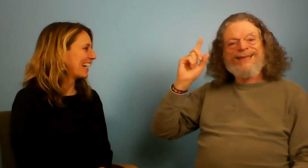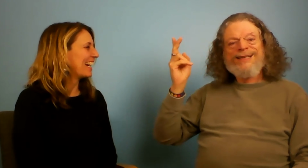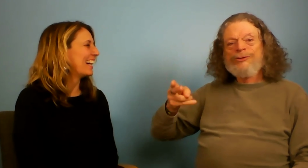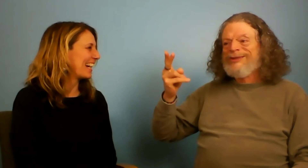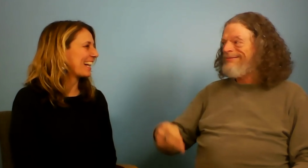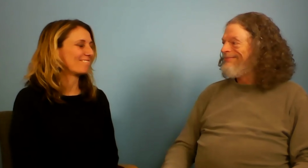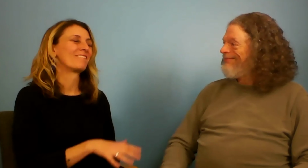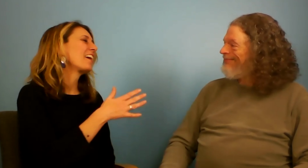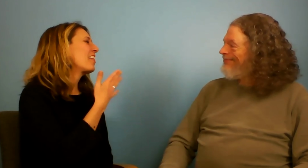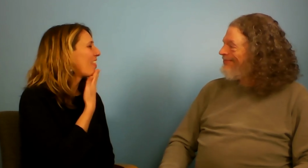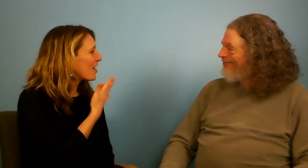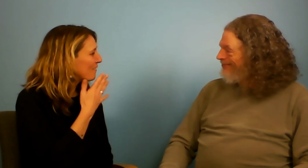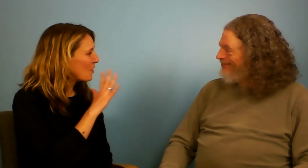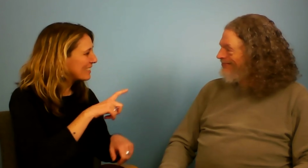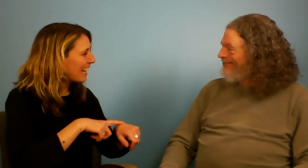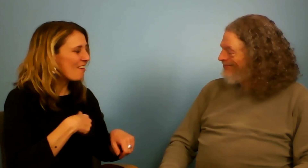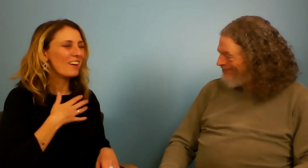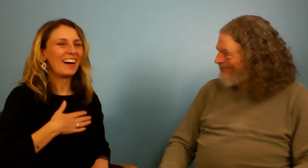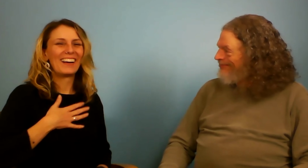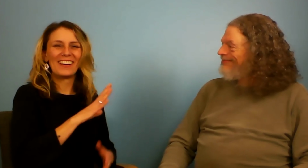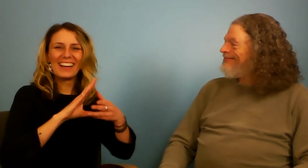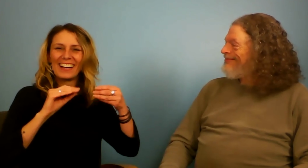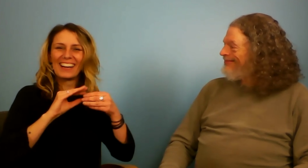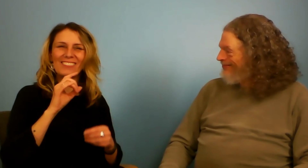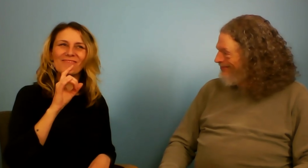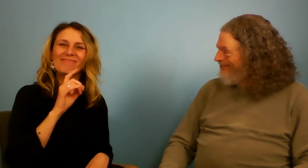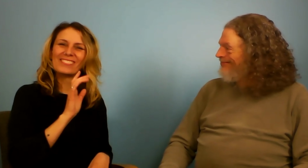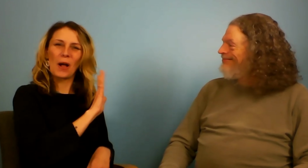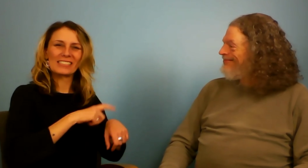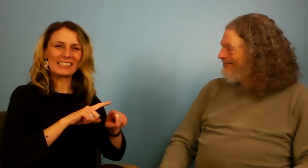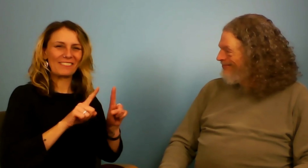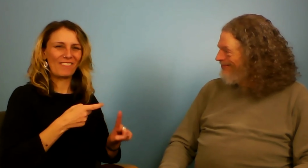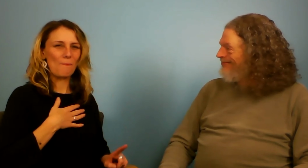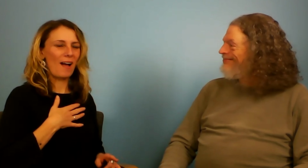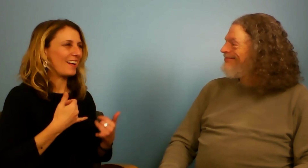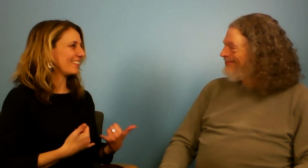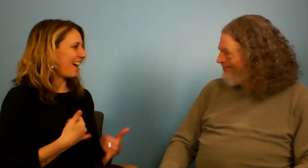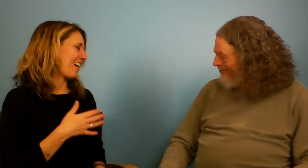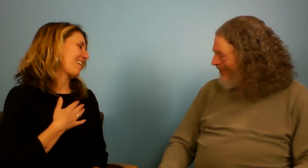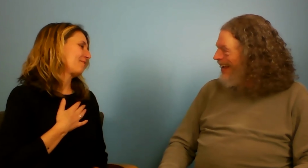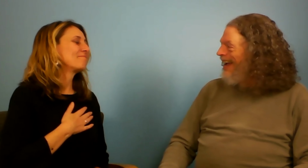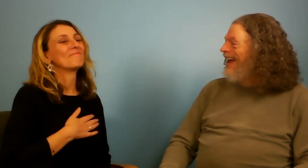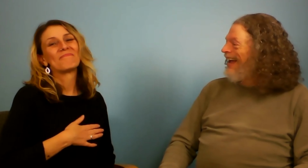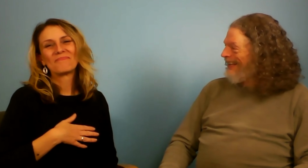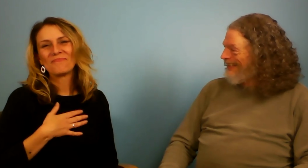No. It's amazing...wow! Deaf History! Well, thank you for your time. I really enjoyed your stories. Things have really changed!!